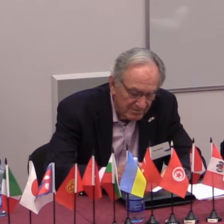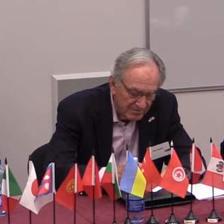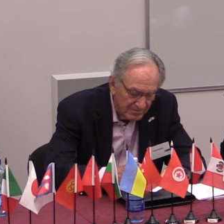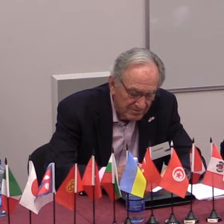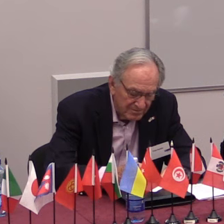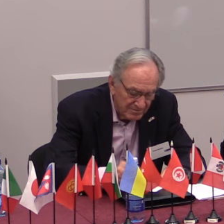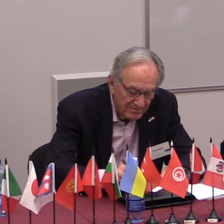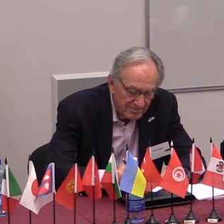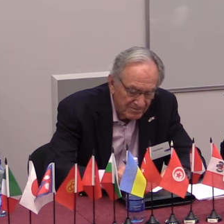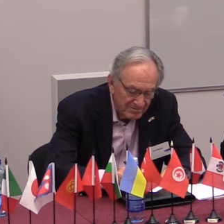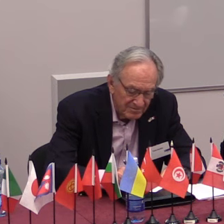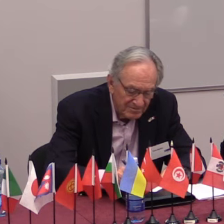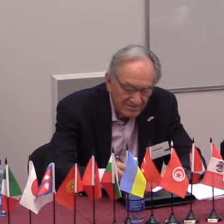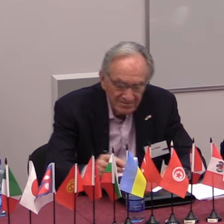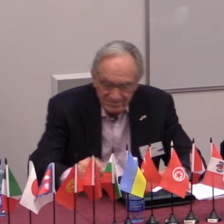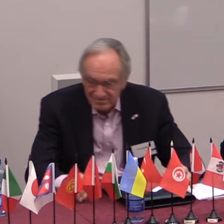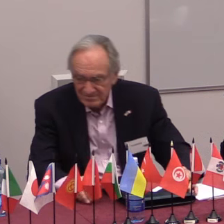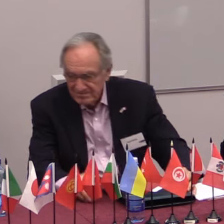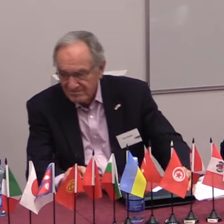the medical model.